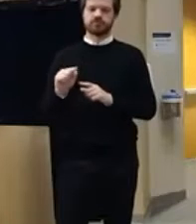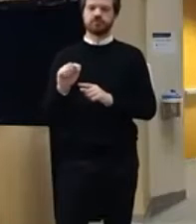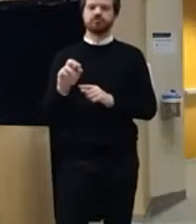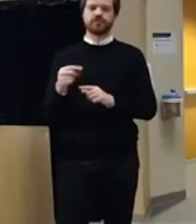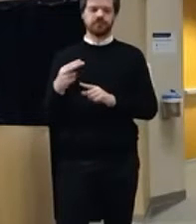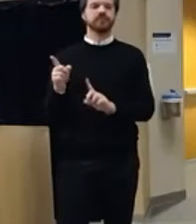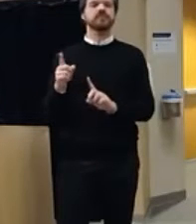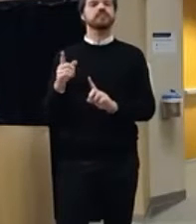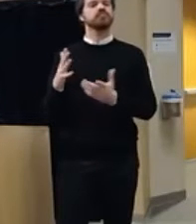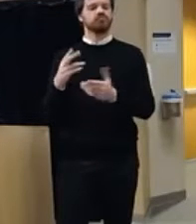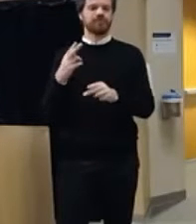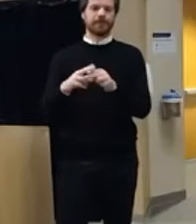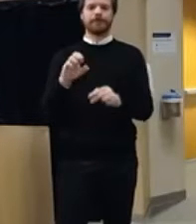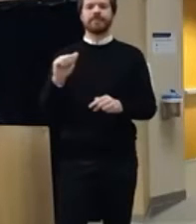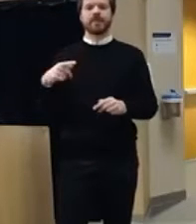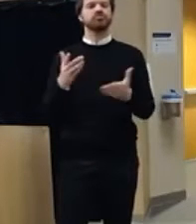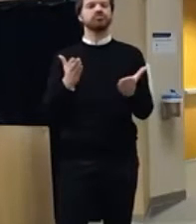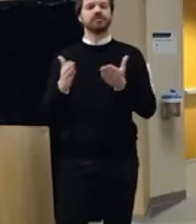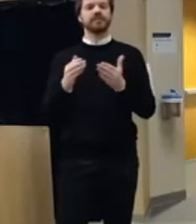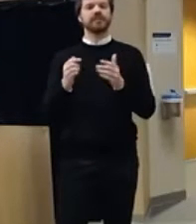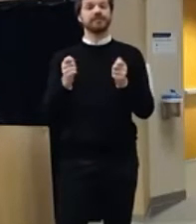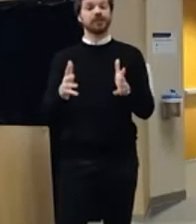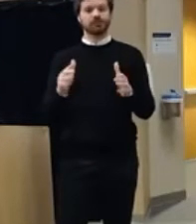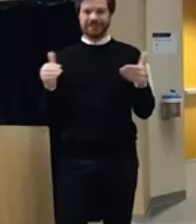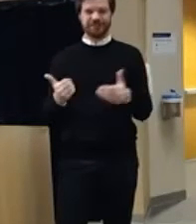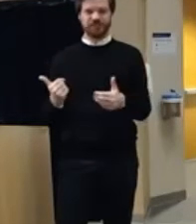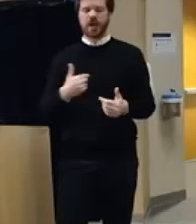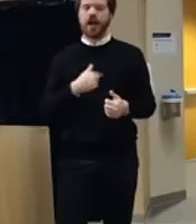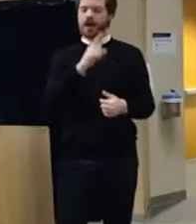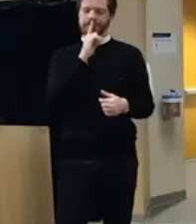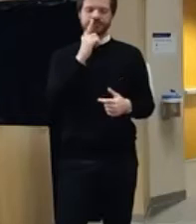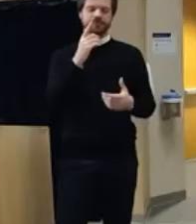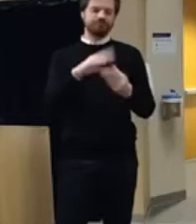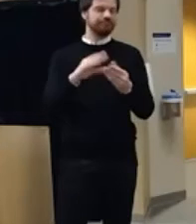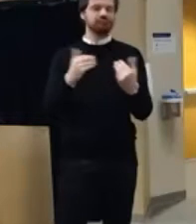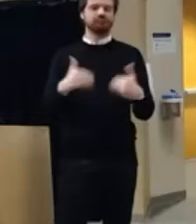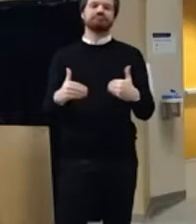to our EAP service manager which is amazing um and I can't say enough about the level expertise and